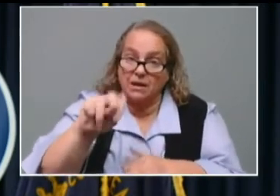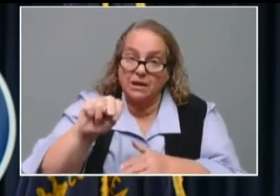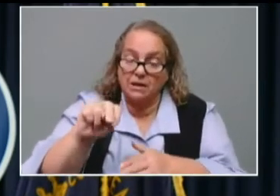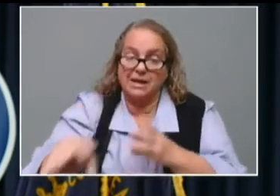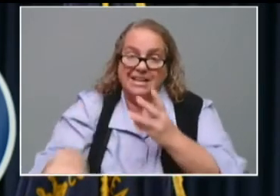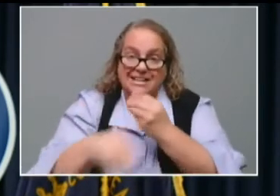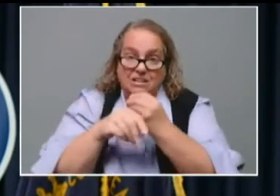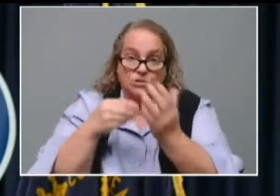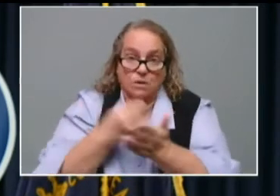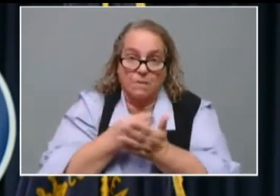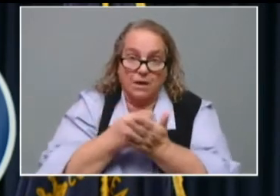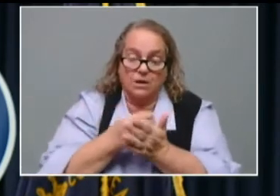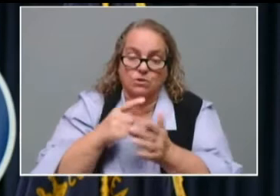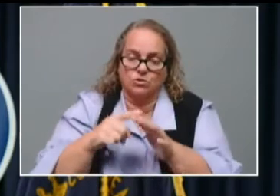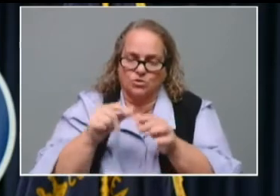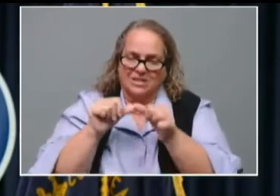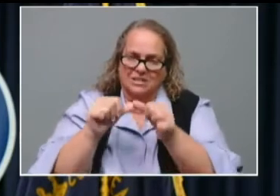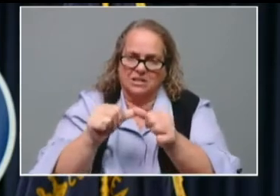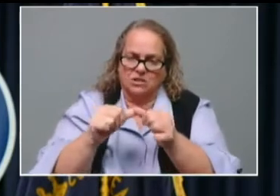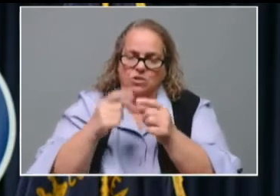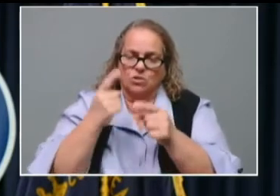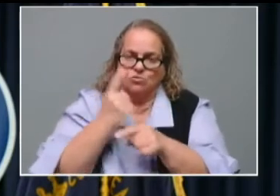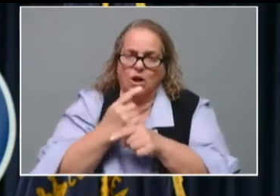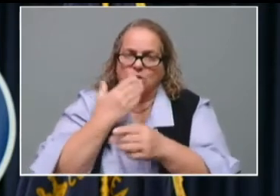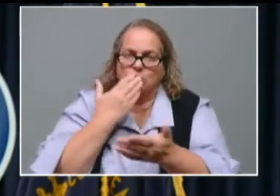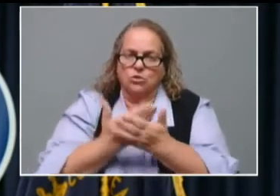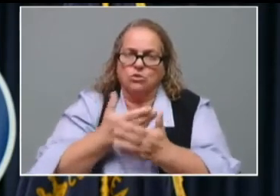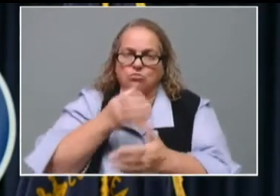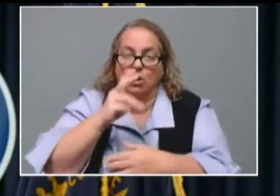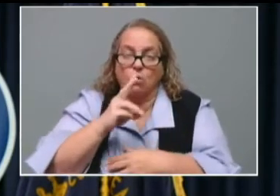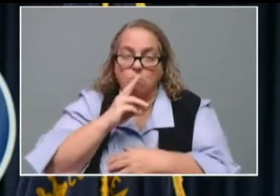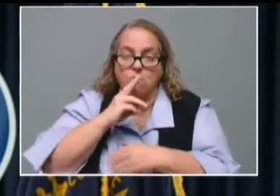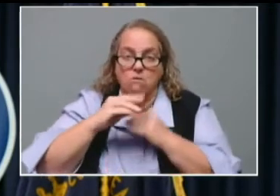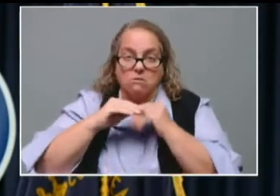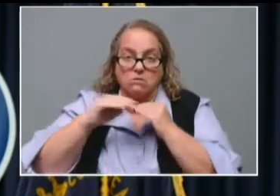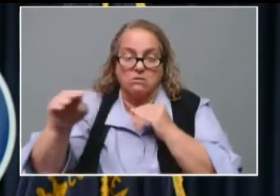performance and and provide new drinking water. 647 million to improve